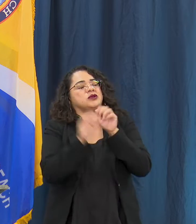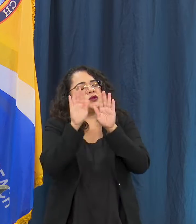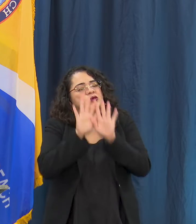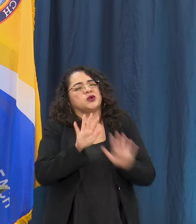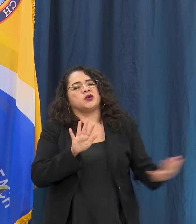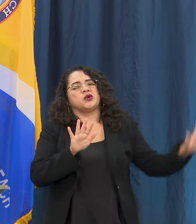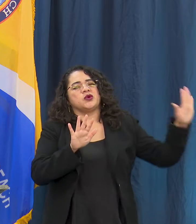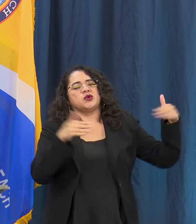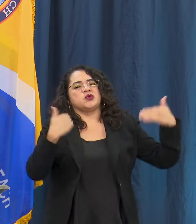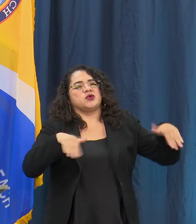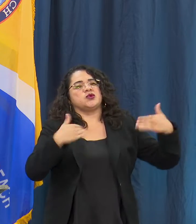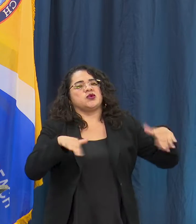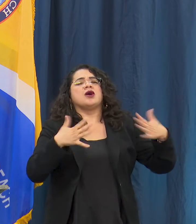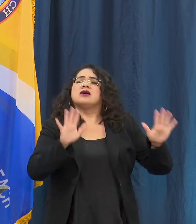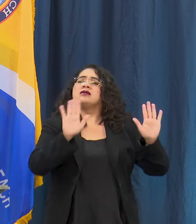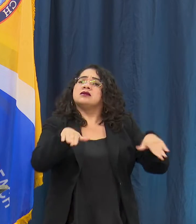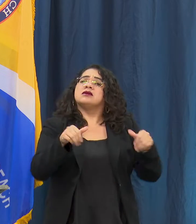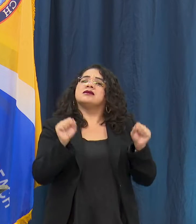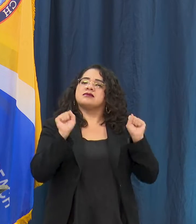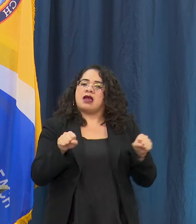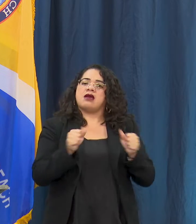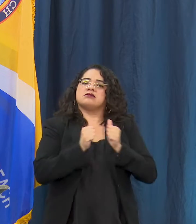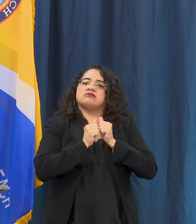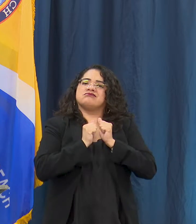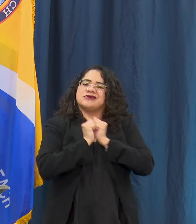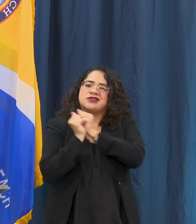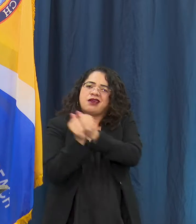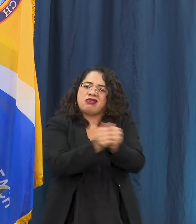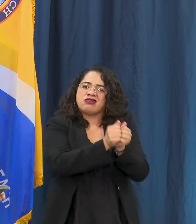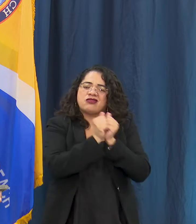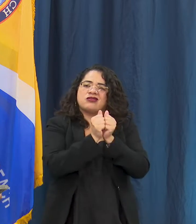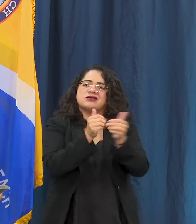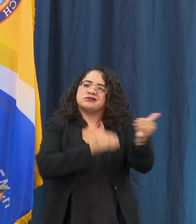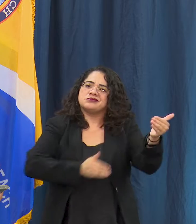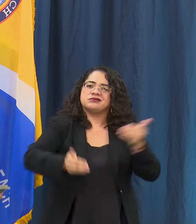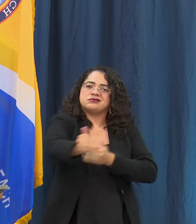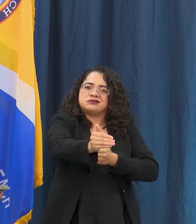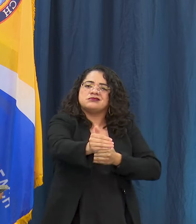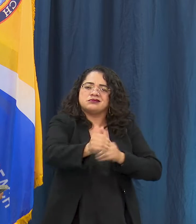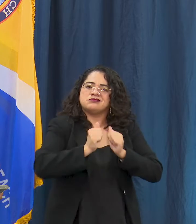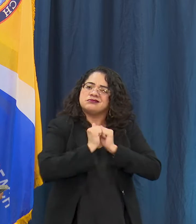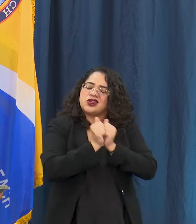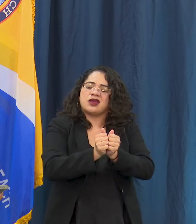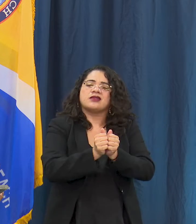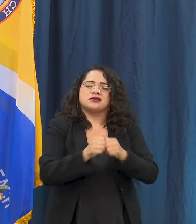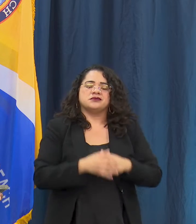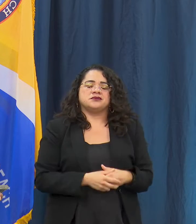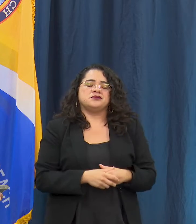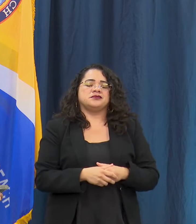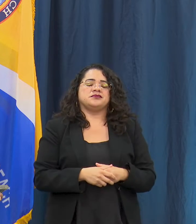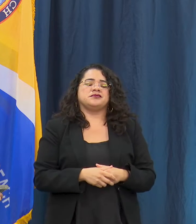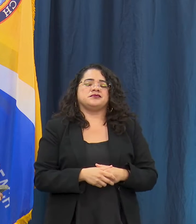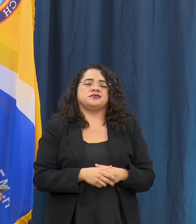all together. Let me start by, I want to read a statement that I released